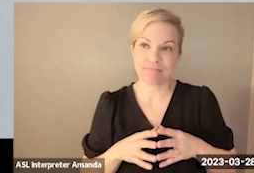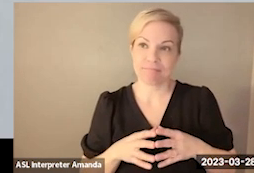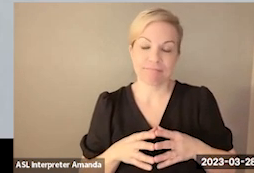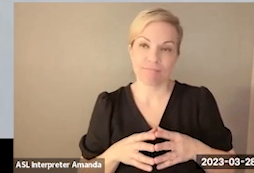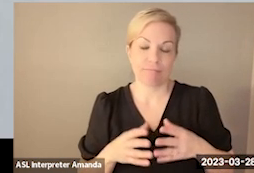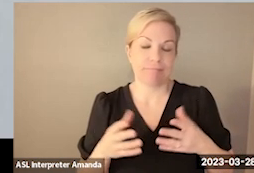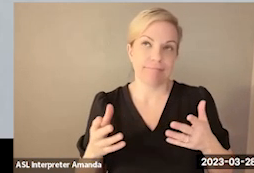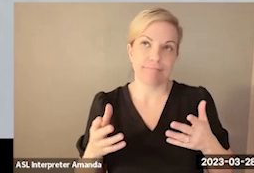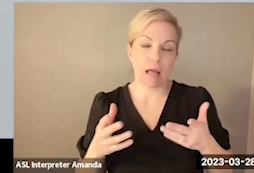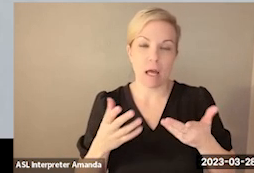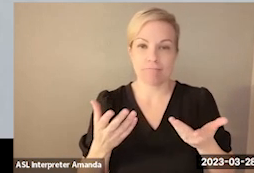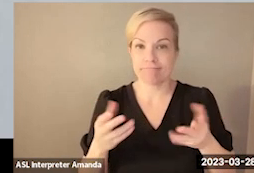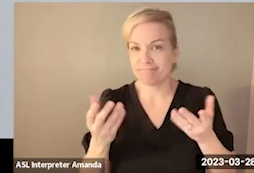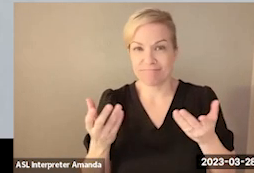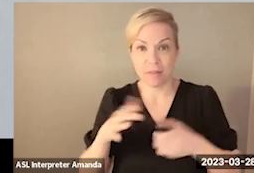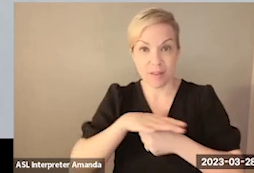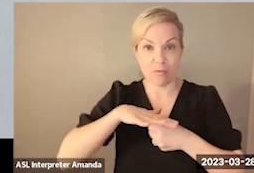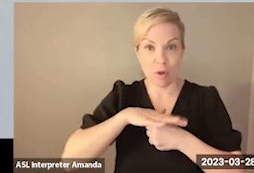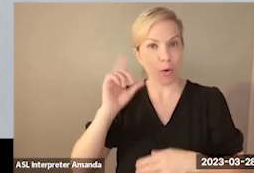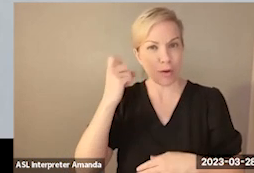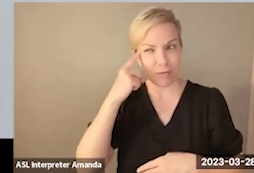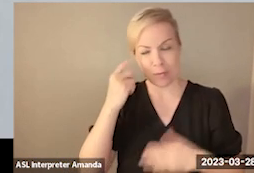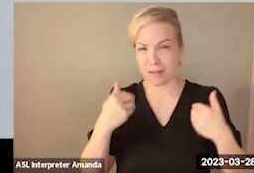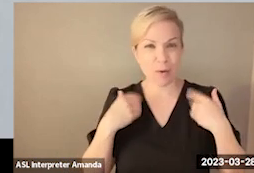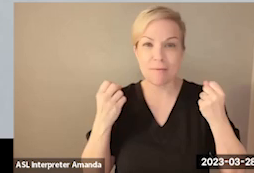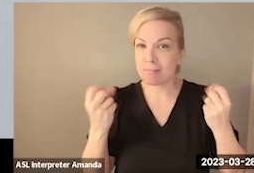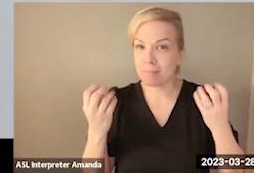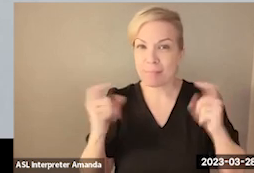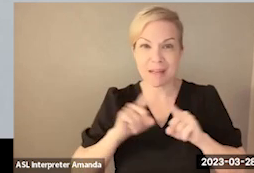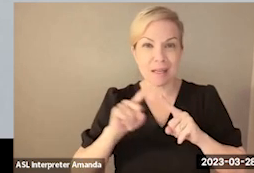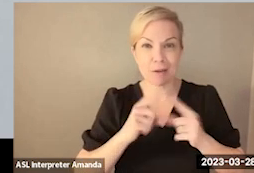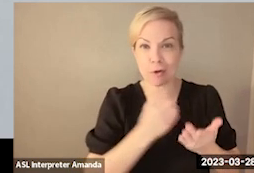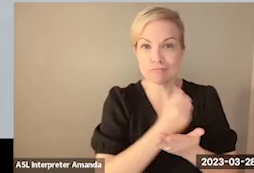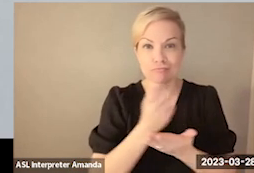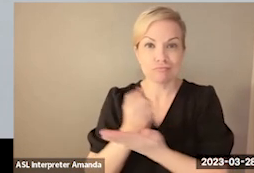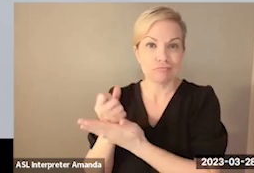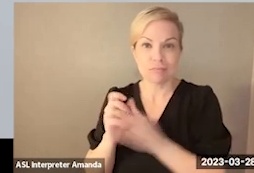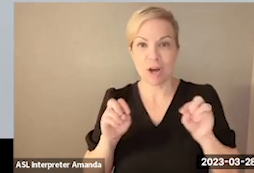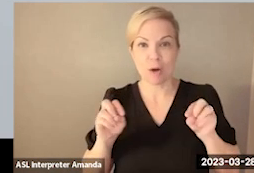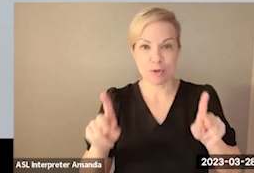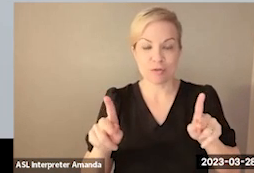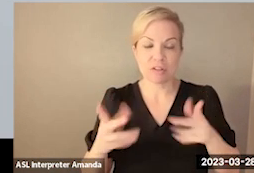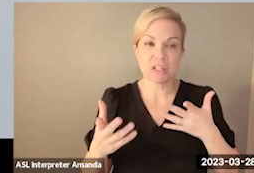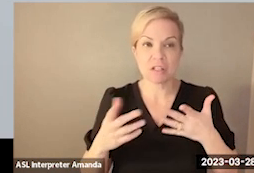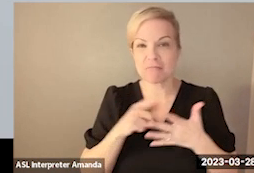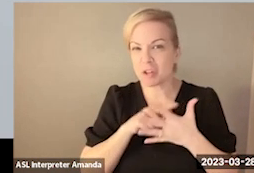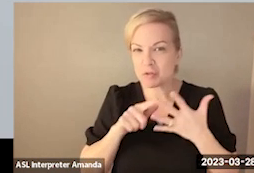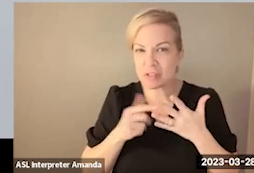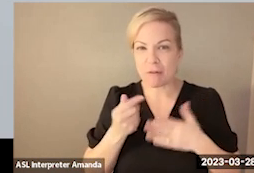Debbie Stine, Science & Technology Policy Academy: you know, for you to engage with your local government. So there's there's a couple of ways to approach it. So the first thing is.